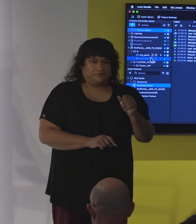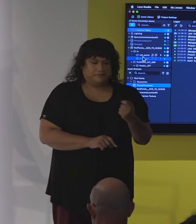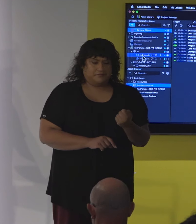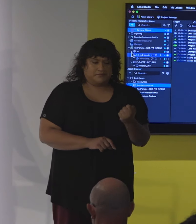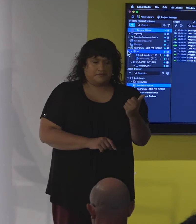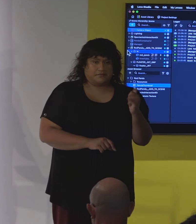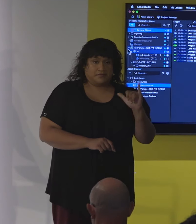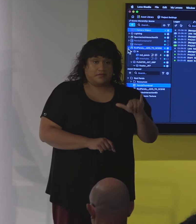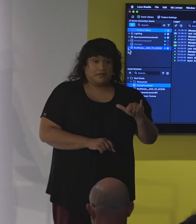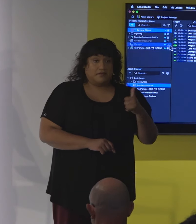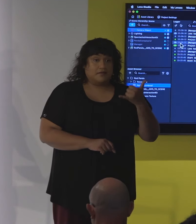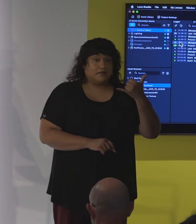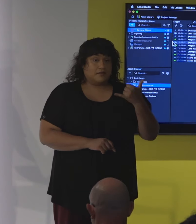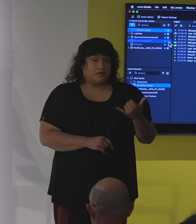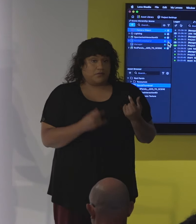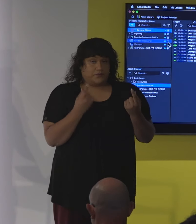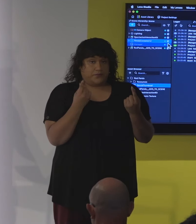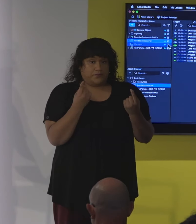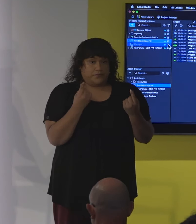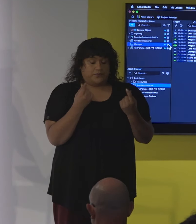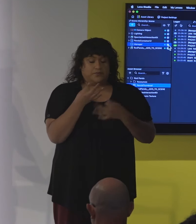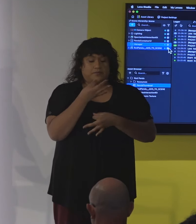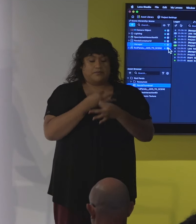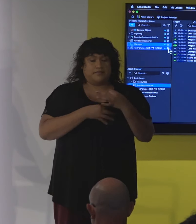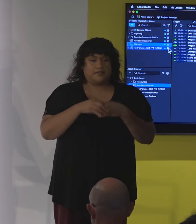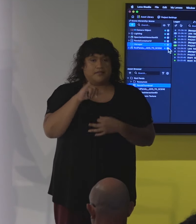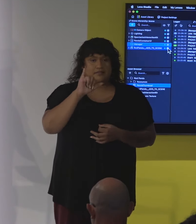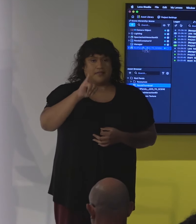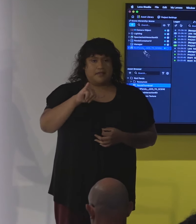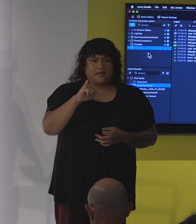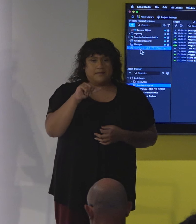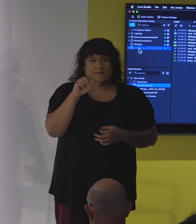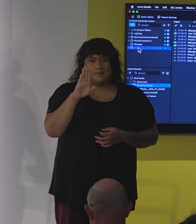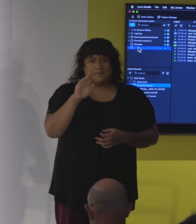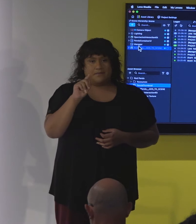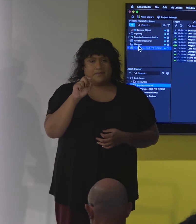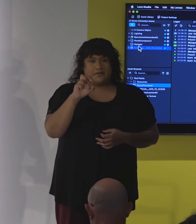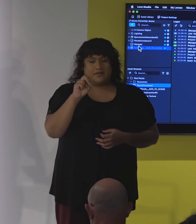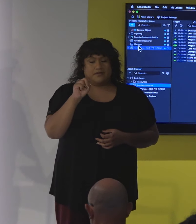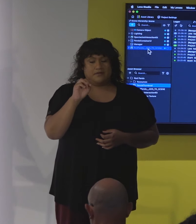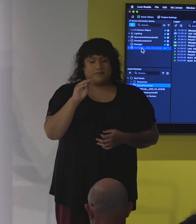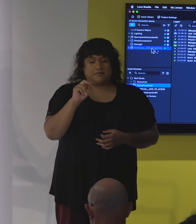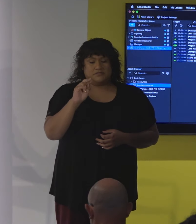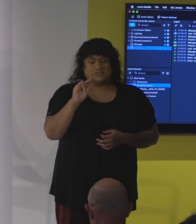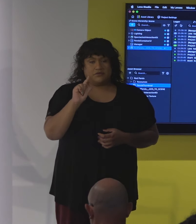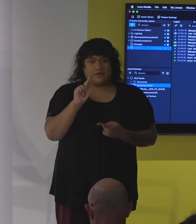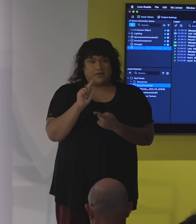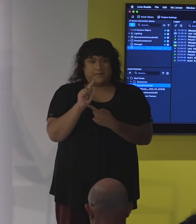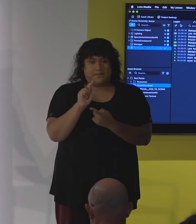And now, what I'm gonna want to do is replace the button material. So,